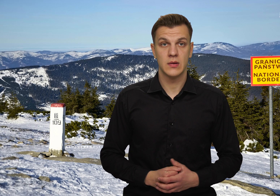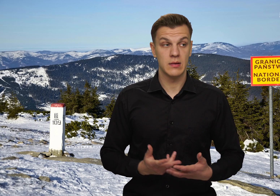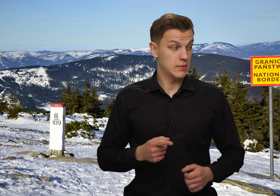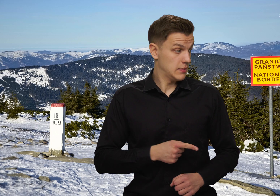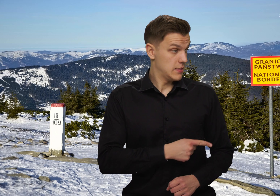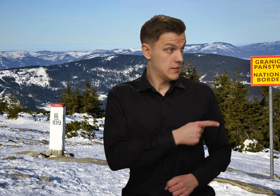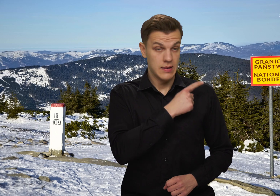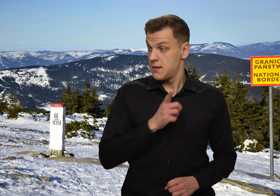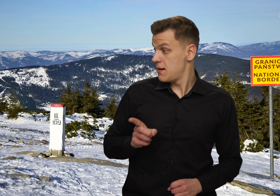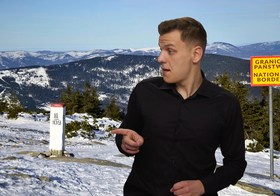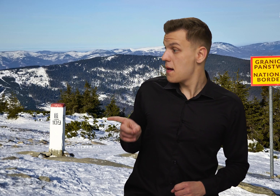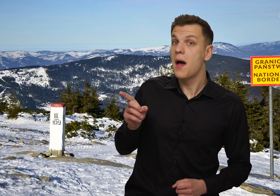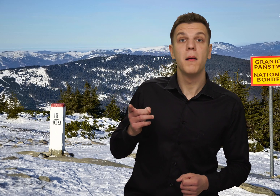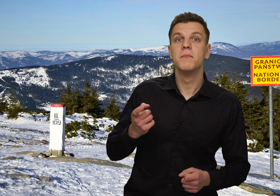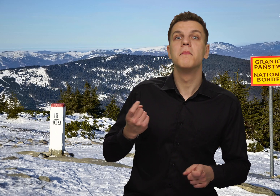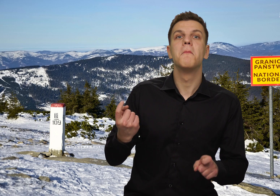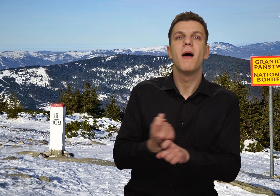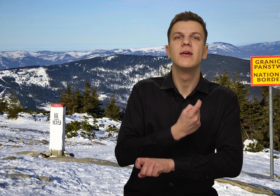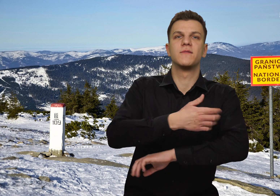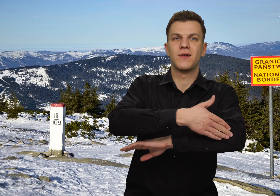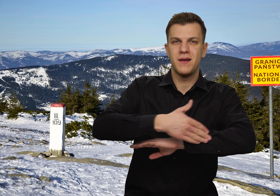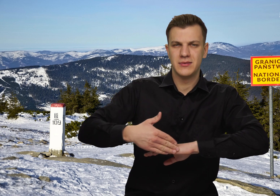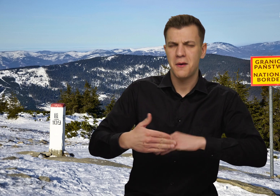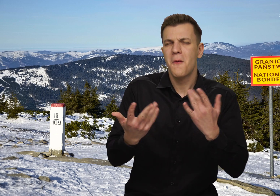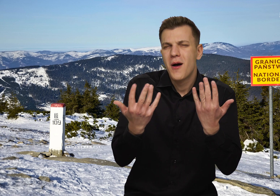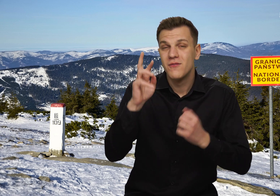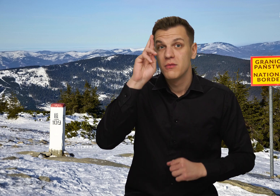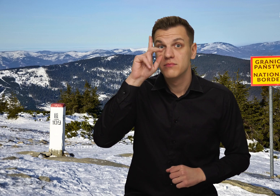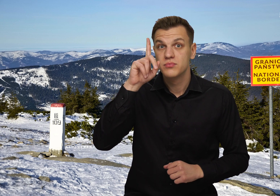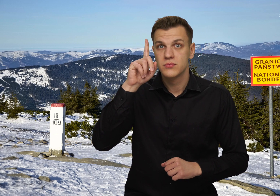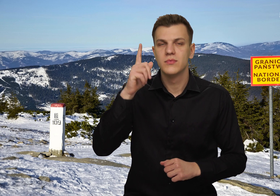The border between countries - each of us knows what it is.